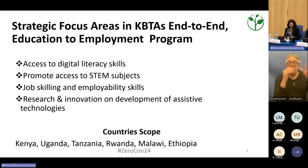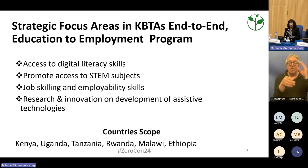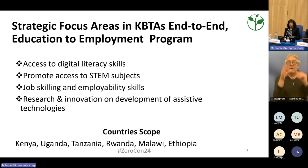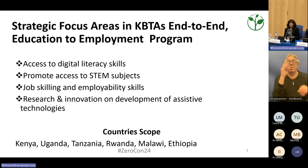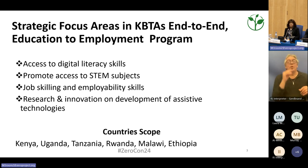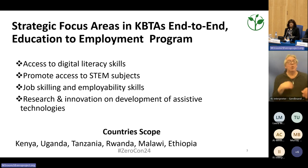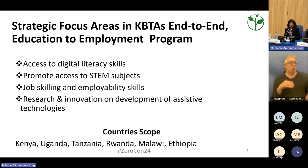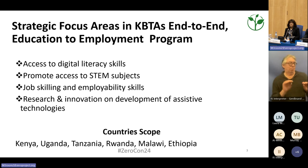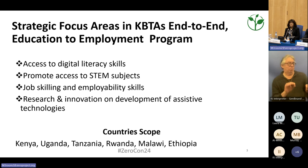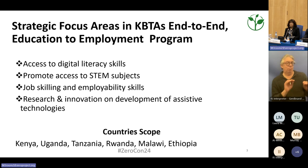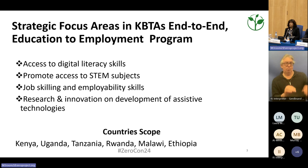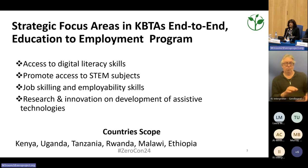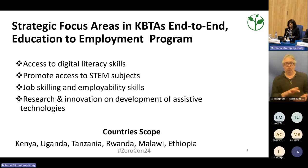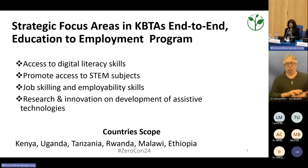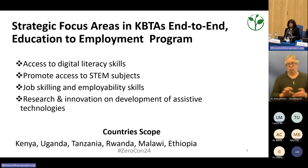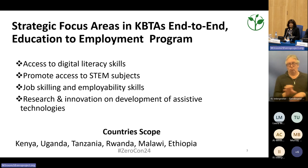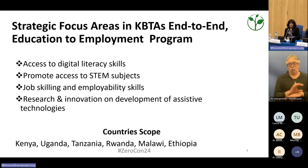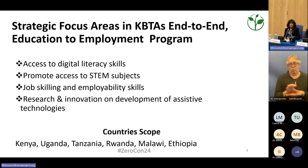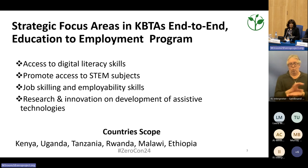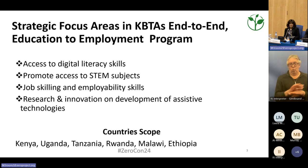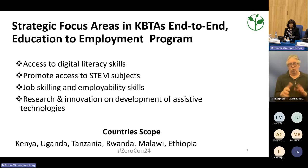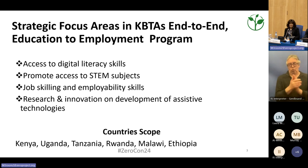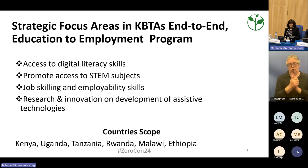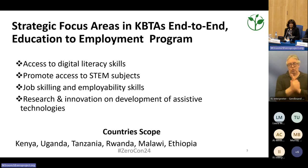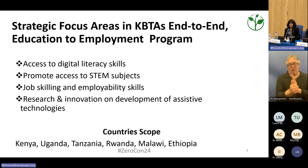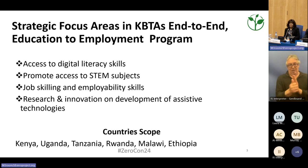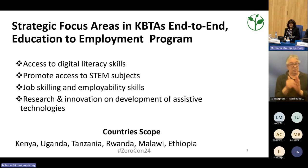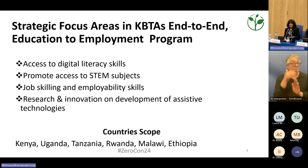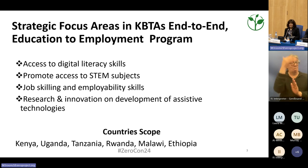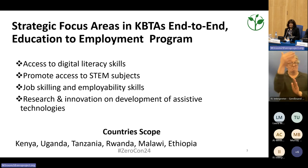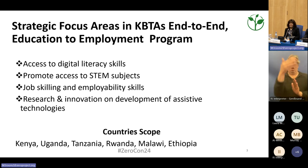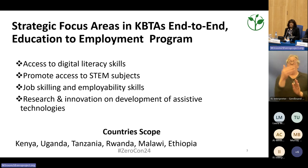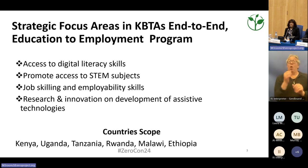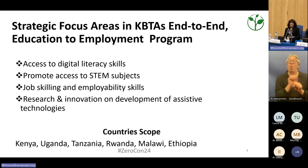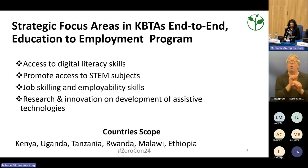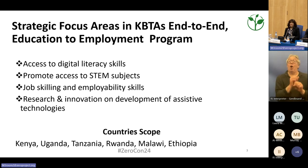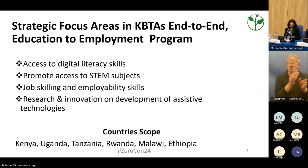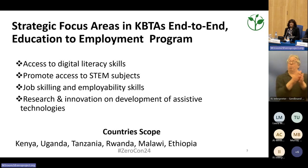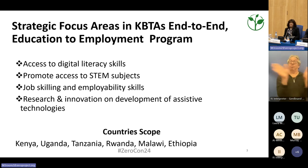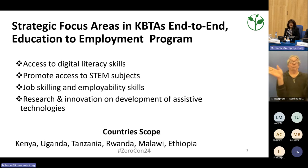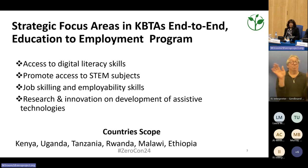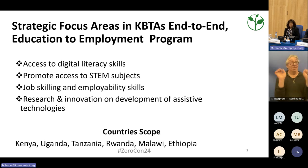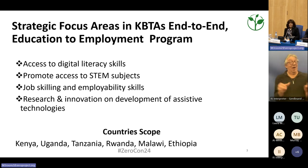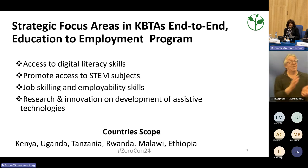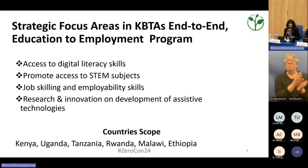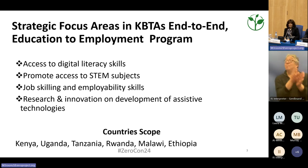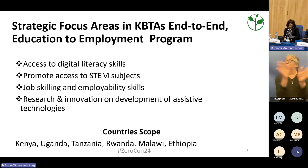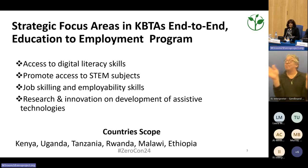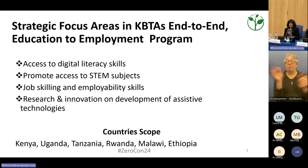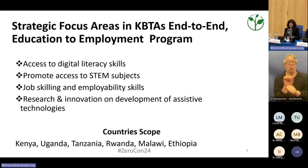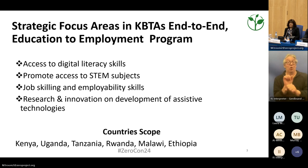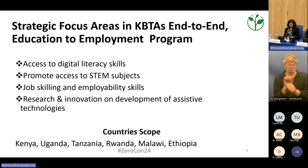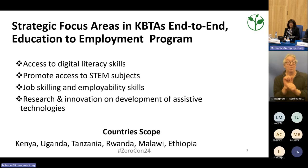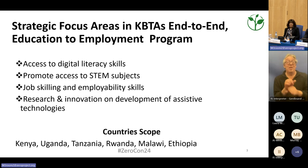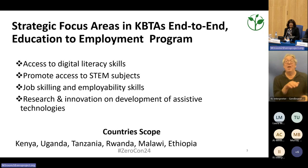in order to give them a wider career options. Because generally, without technology they are